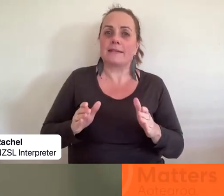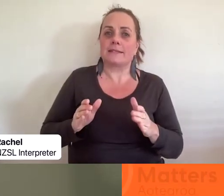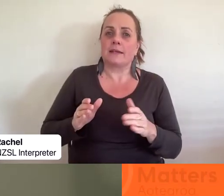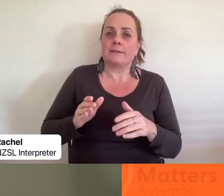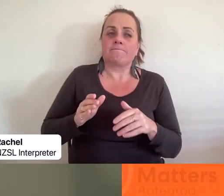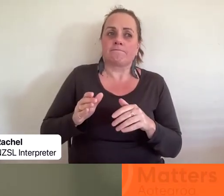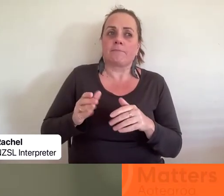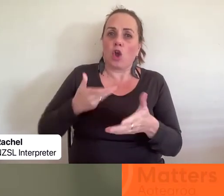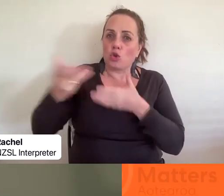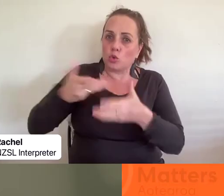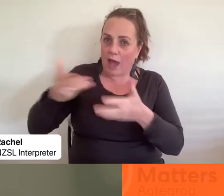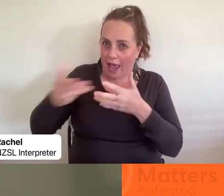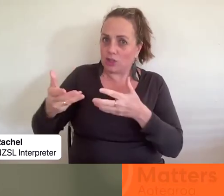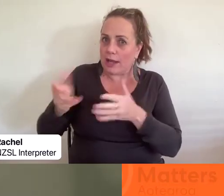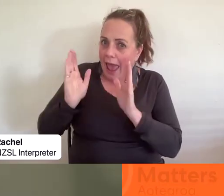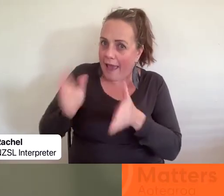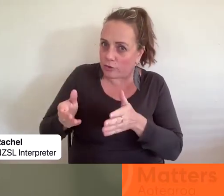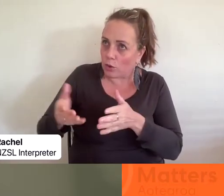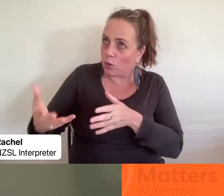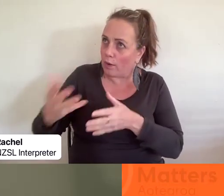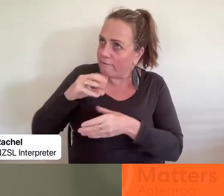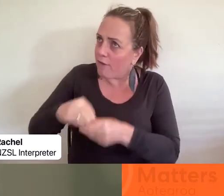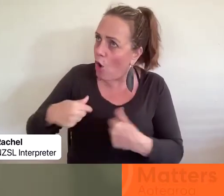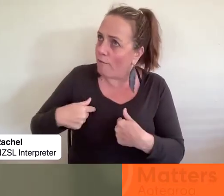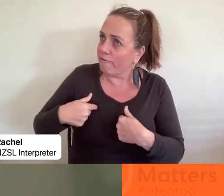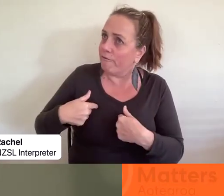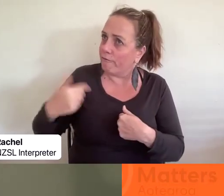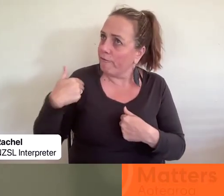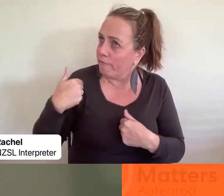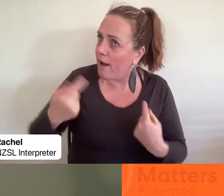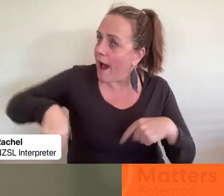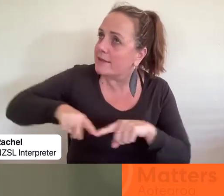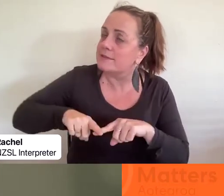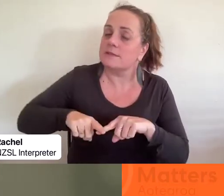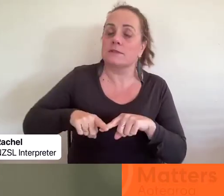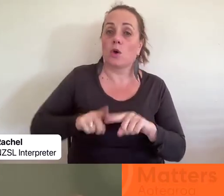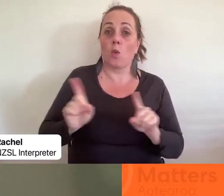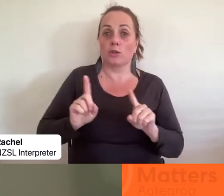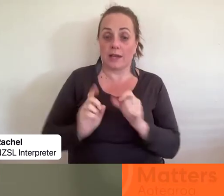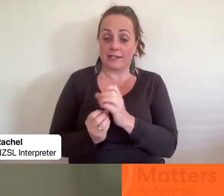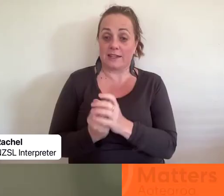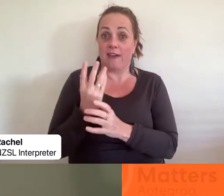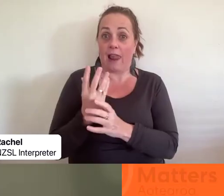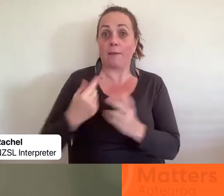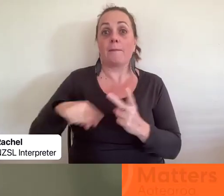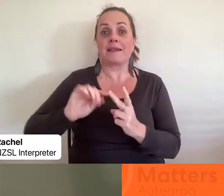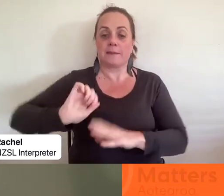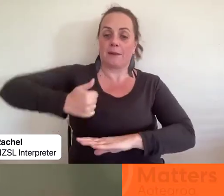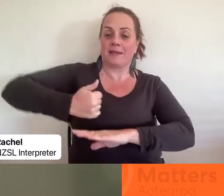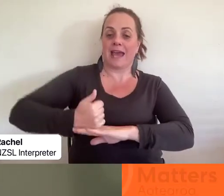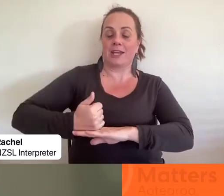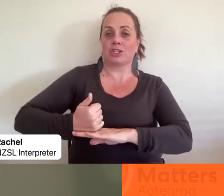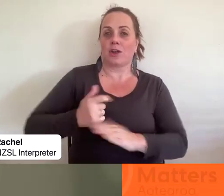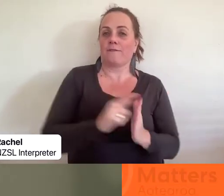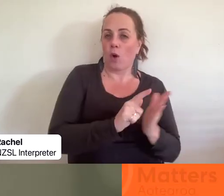consulted and actively involved in developing and implementing legislation and policy,